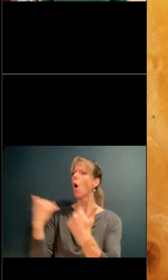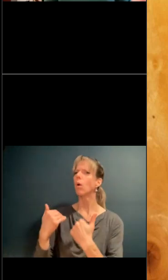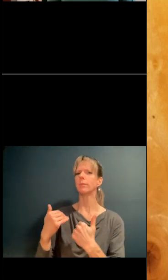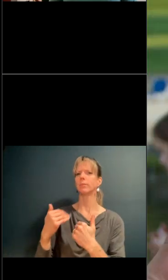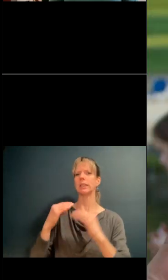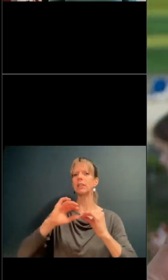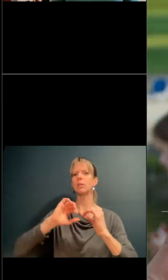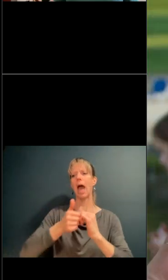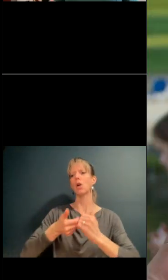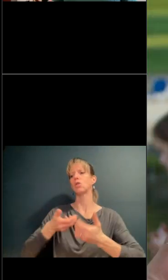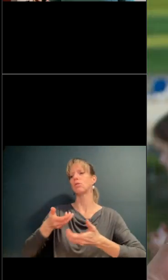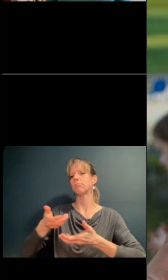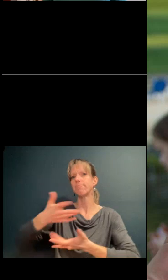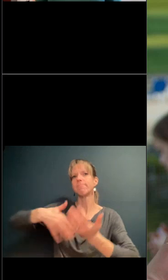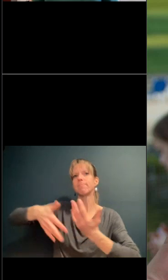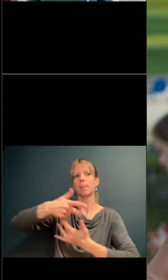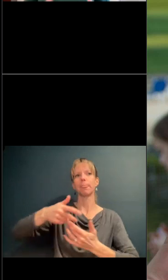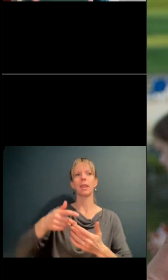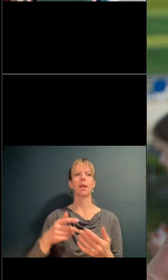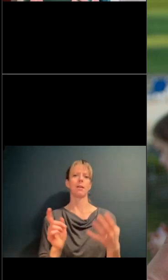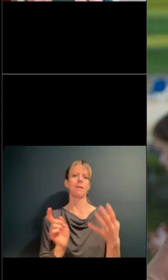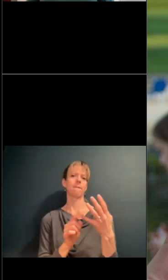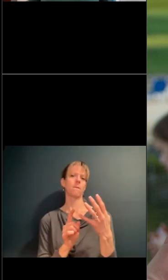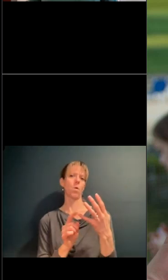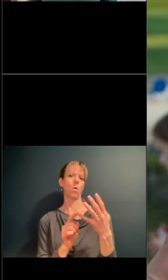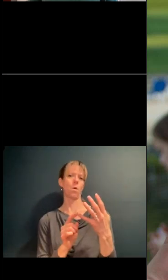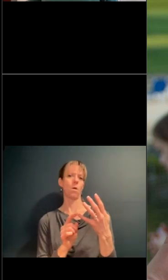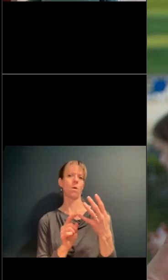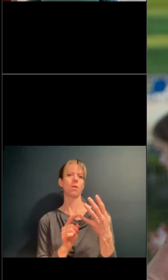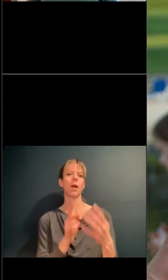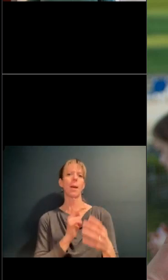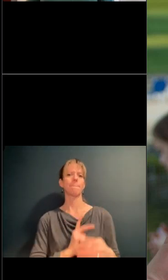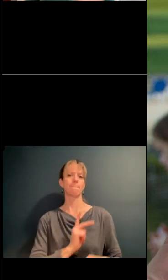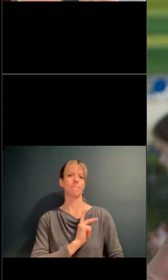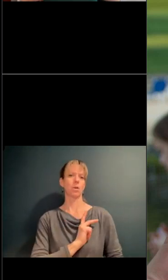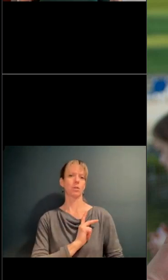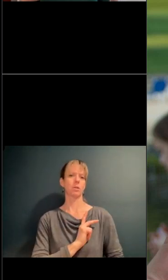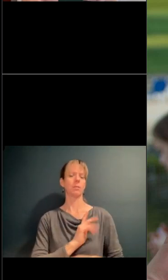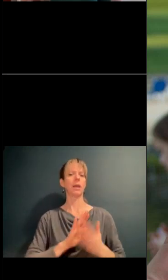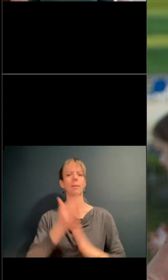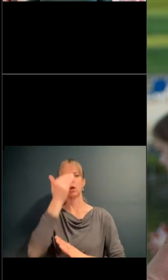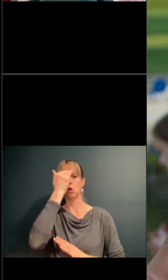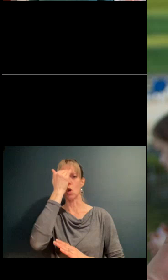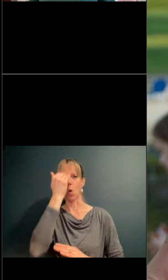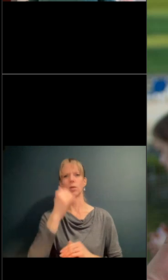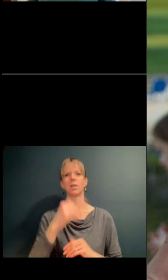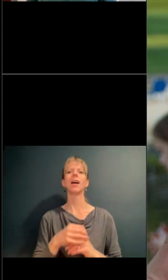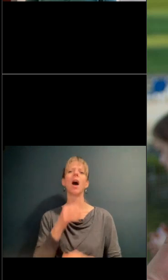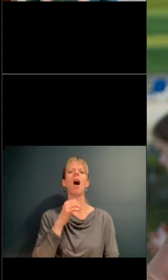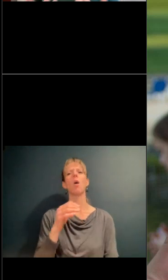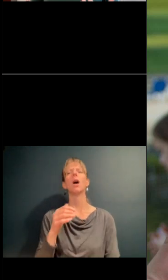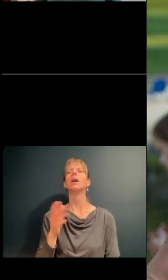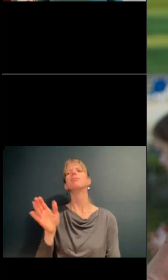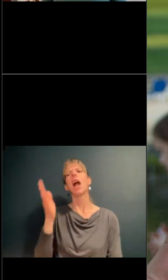Fourth, belonging is personal. It is about being known. This isn't merely about people knowing your name. That's part of it.